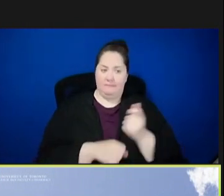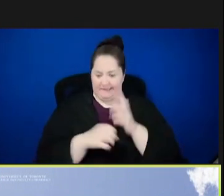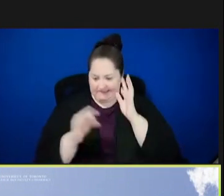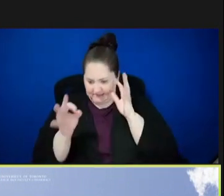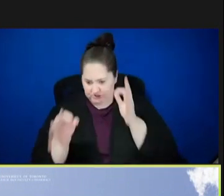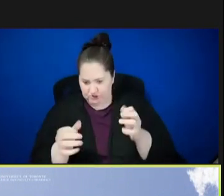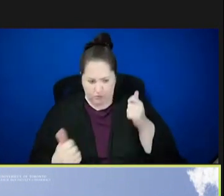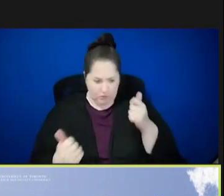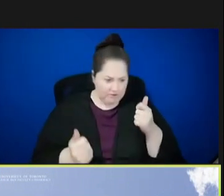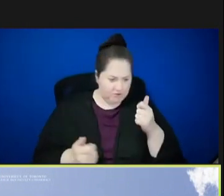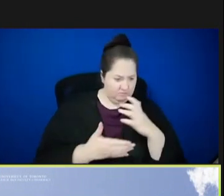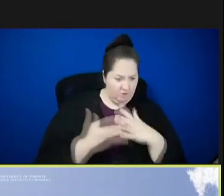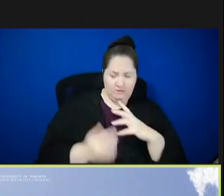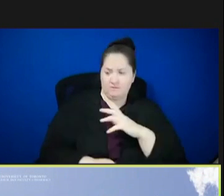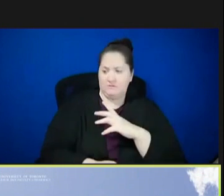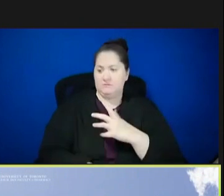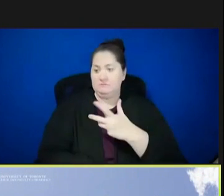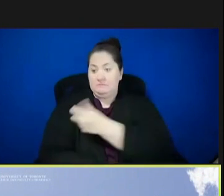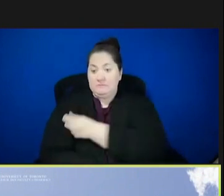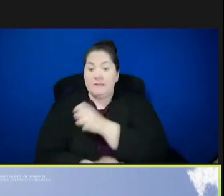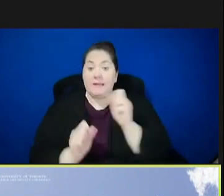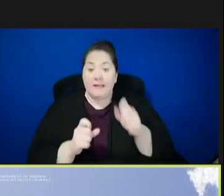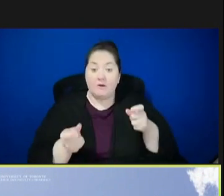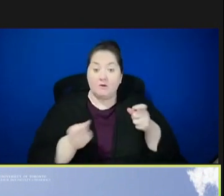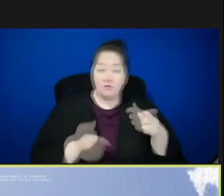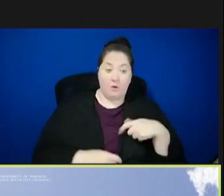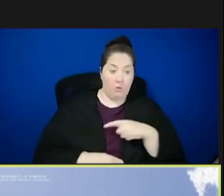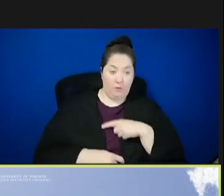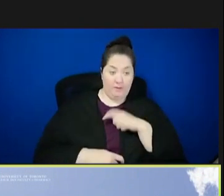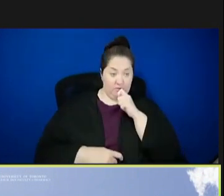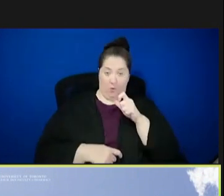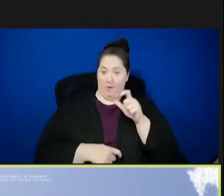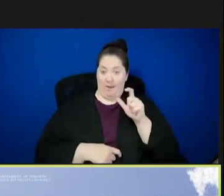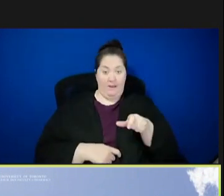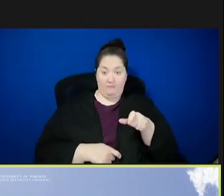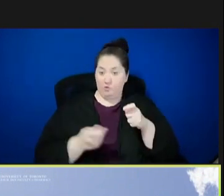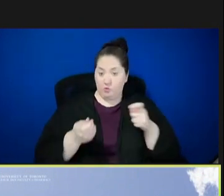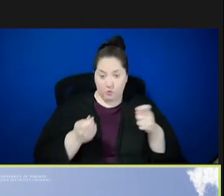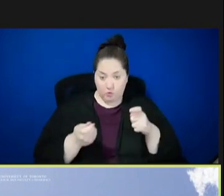vaccination that they can control that we don't have to control as providers. So, they pick their